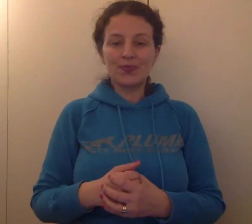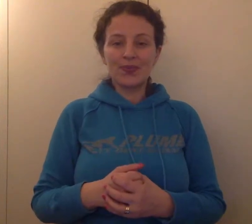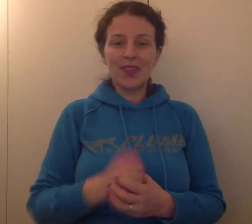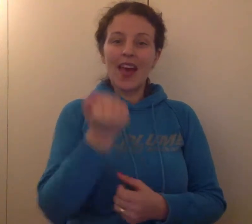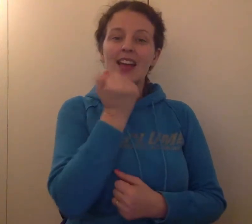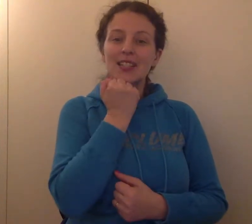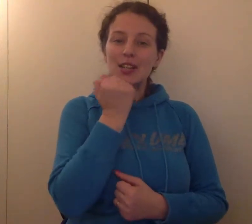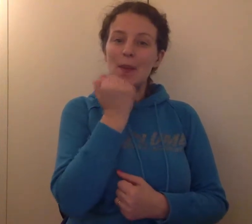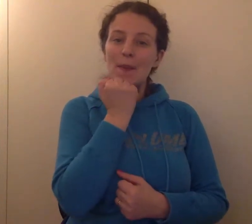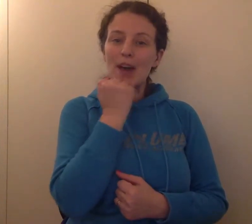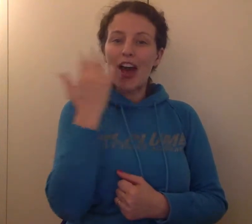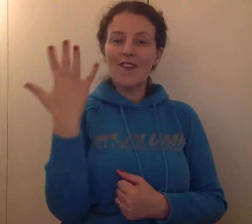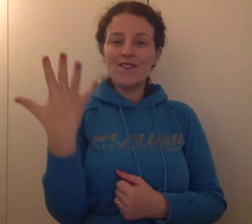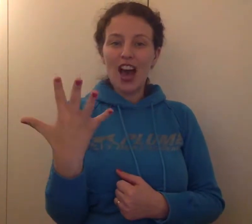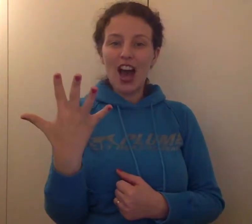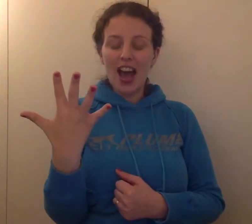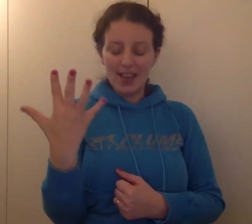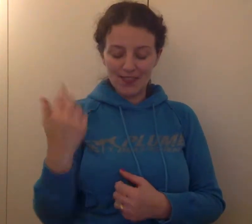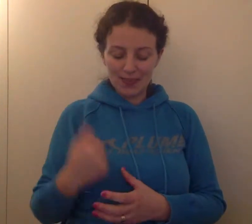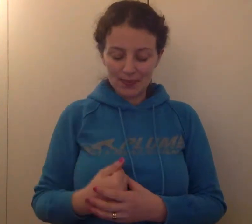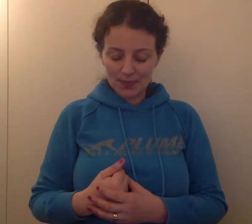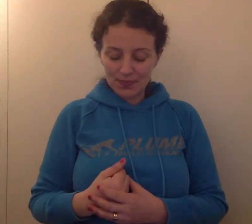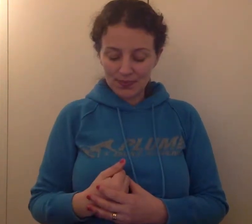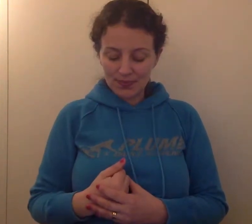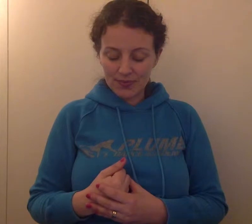Number 5 truth.